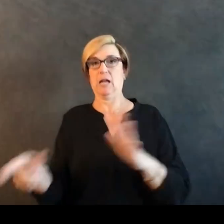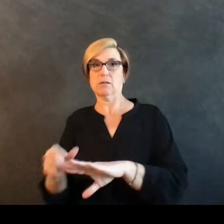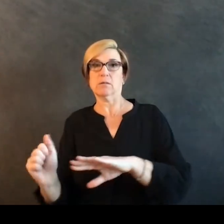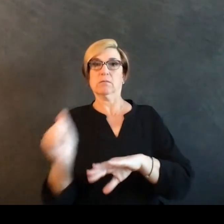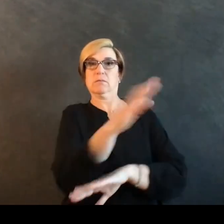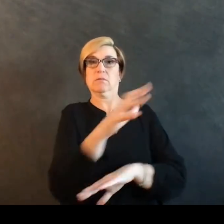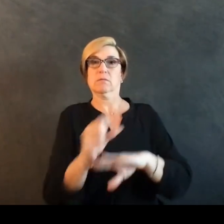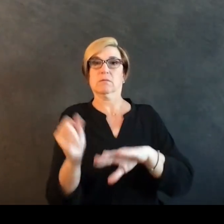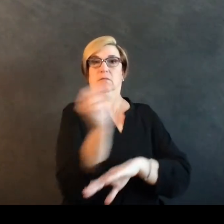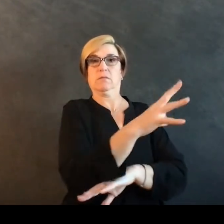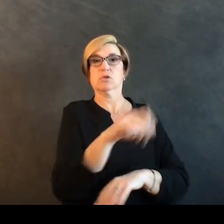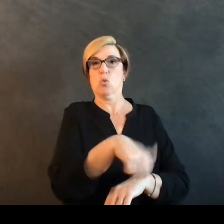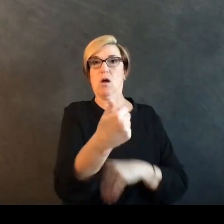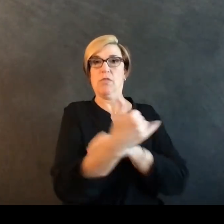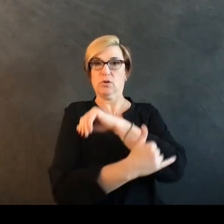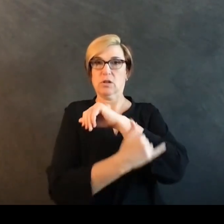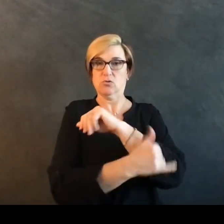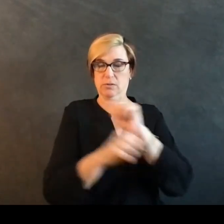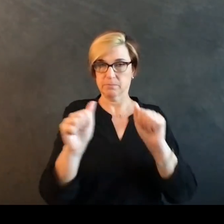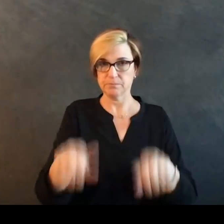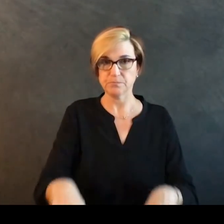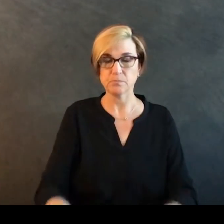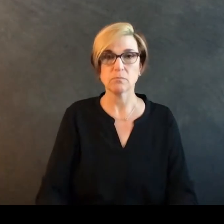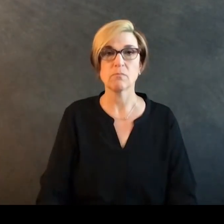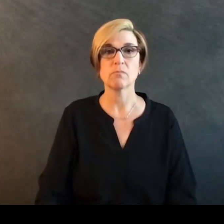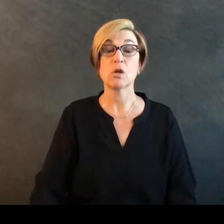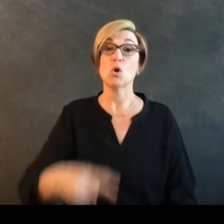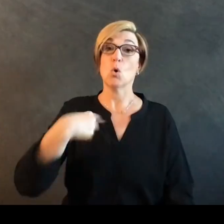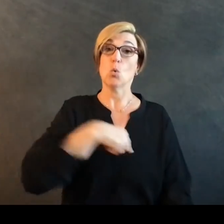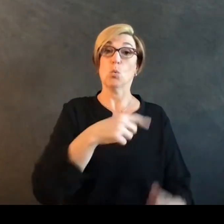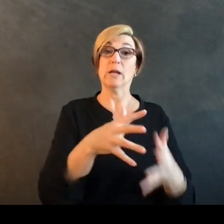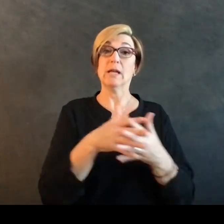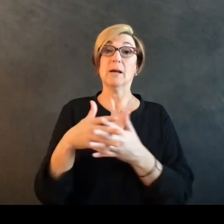citizens were linked together by the shared bonds of national love loyalty